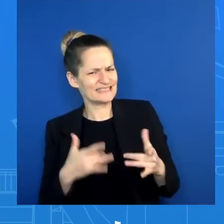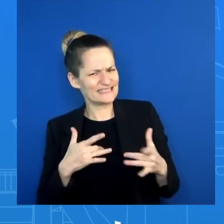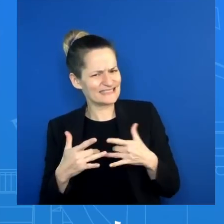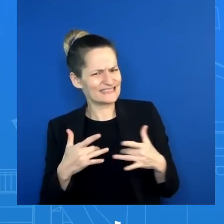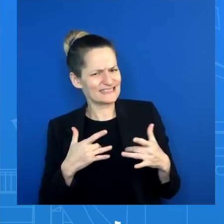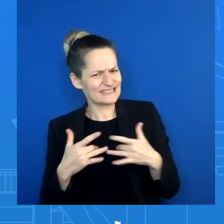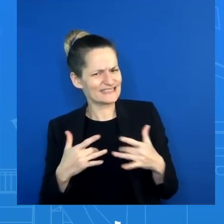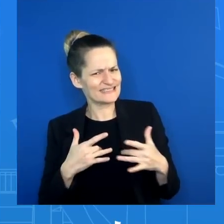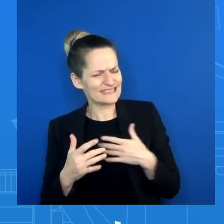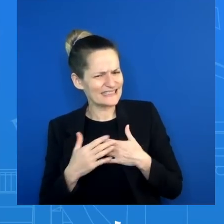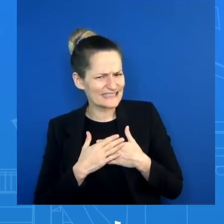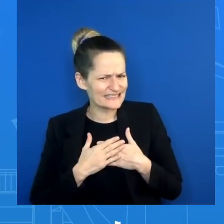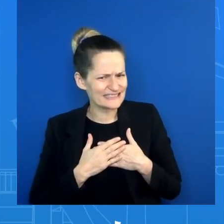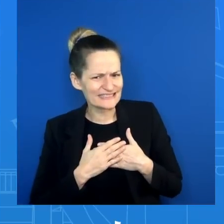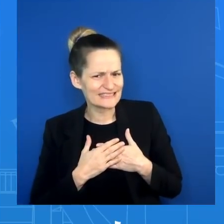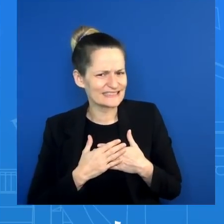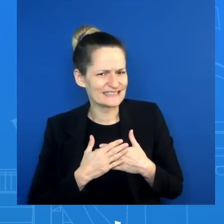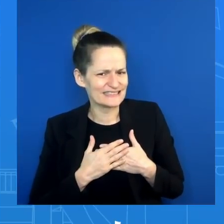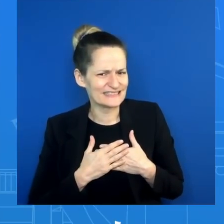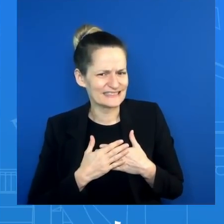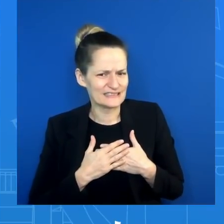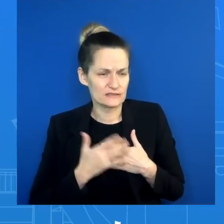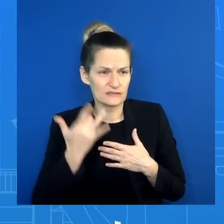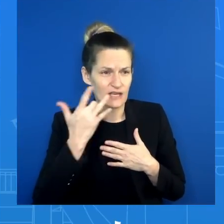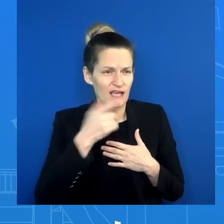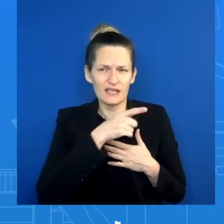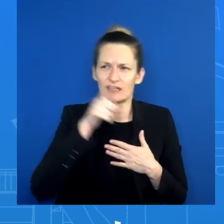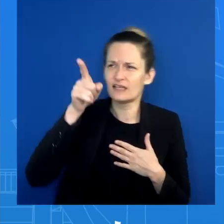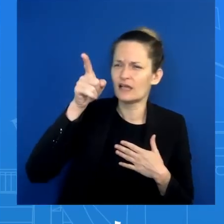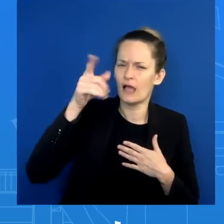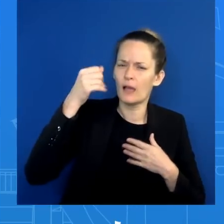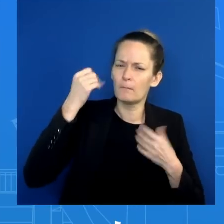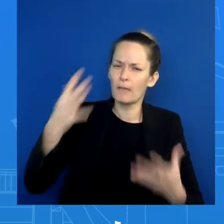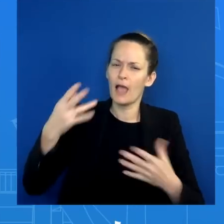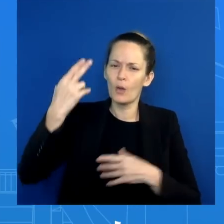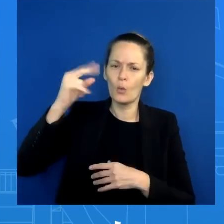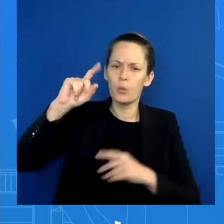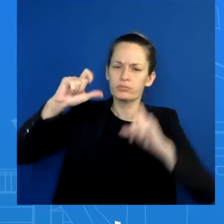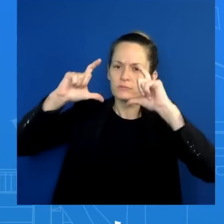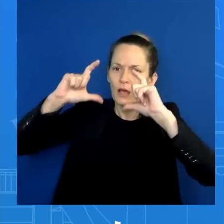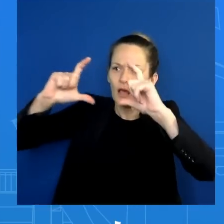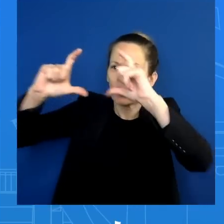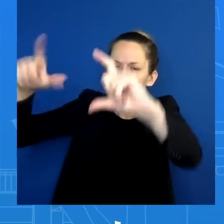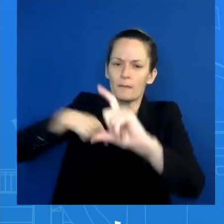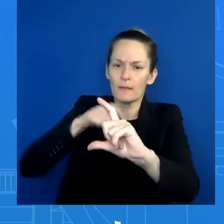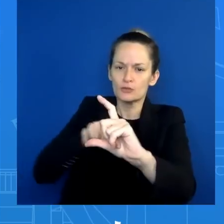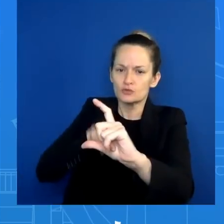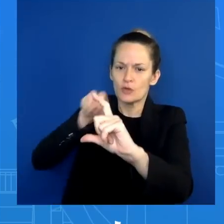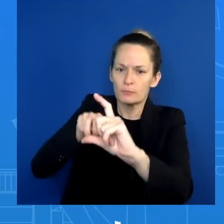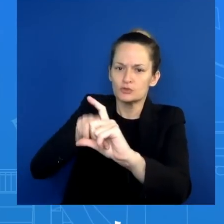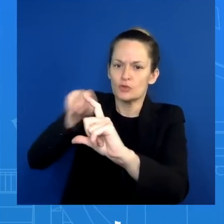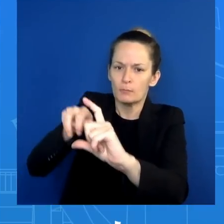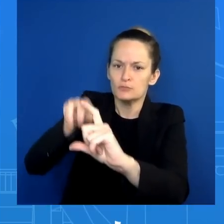based on the income verification application process. They based his worry on patterns we've seen in minority communities